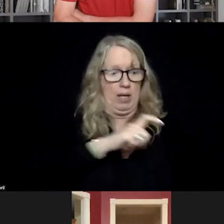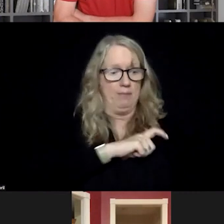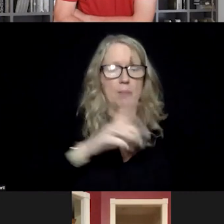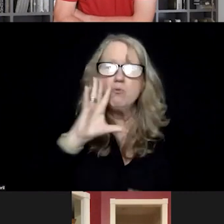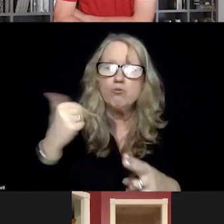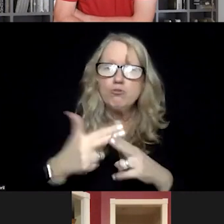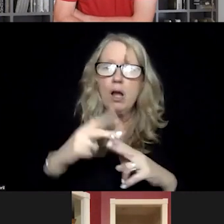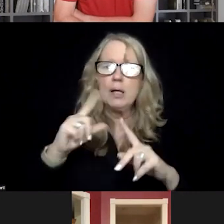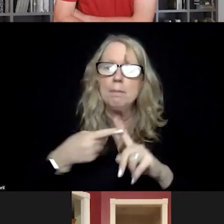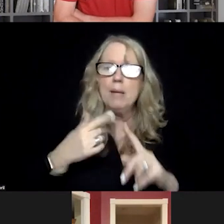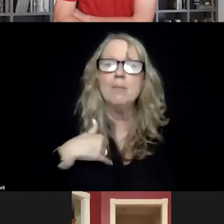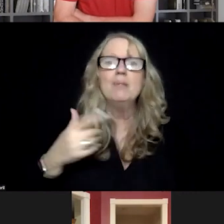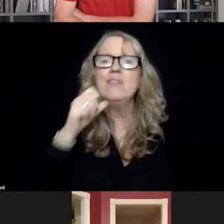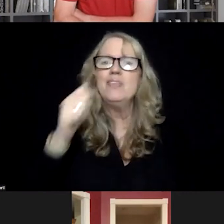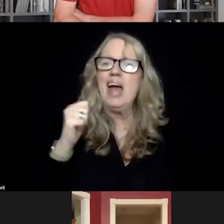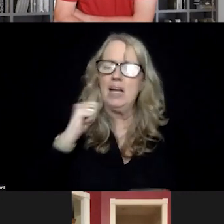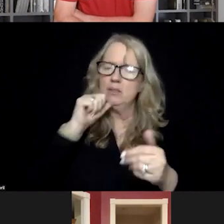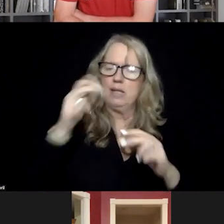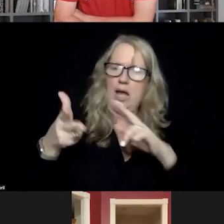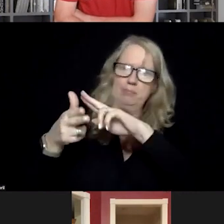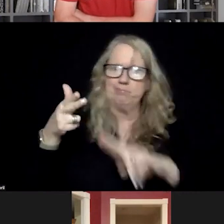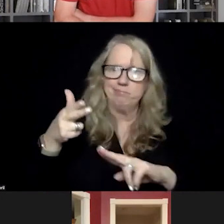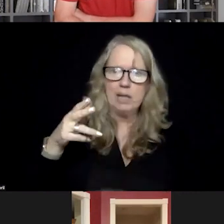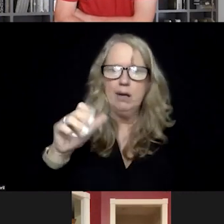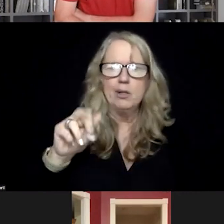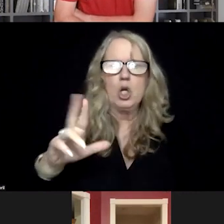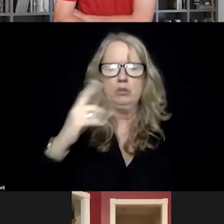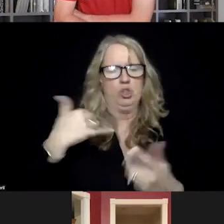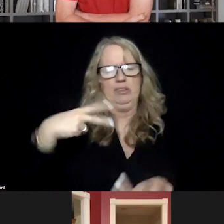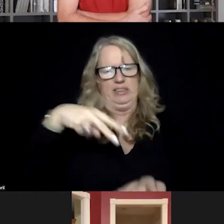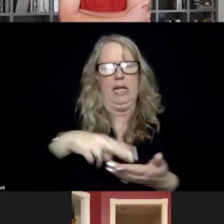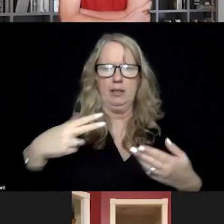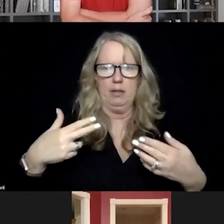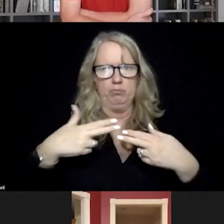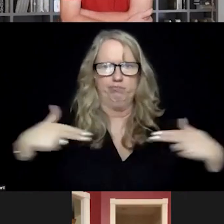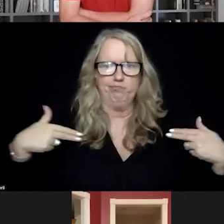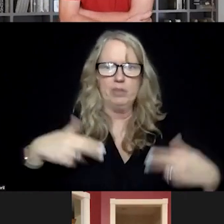COMING IN UNMARKED. DEFINITELY NOT STANDING WITH THAT SITUATION